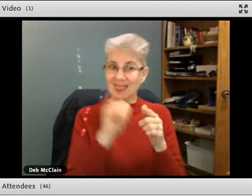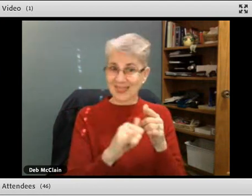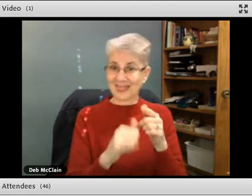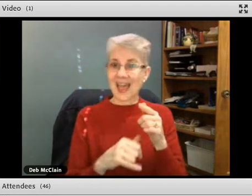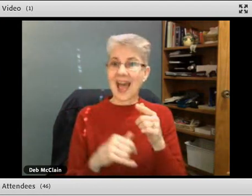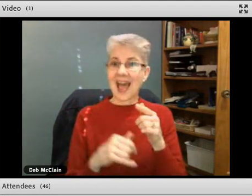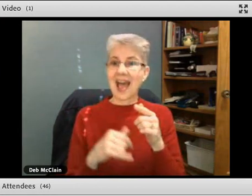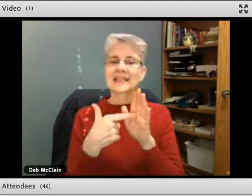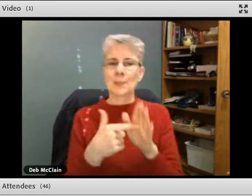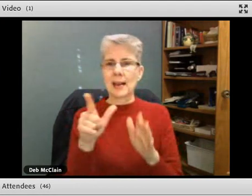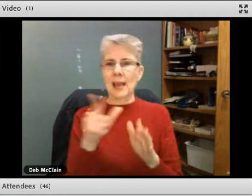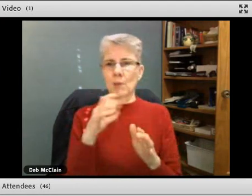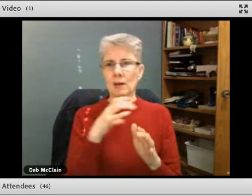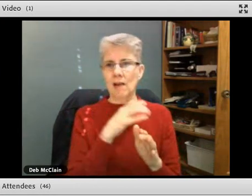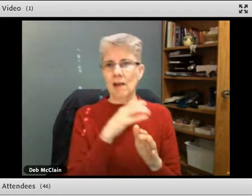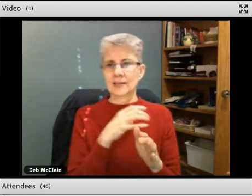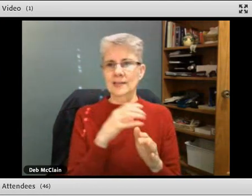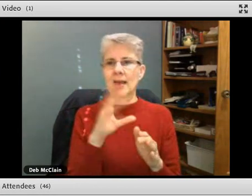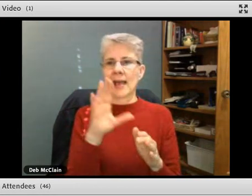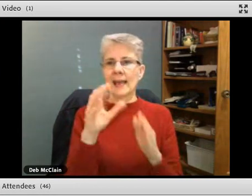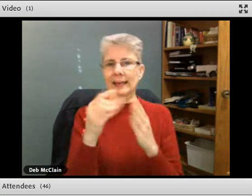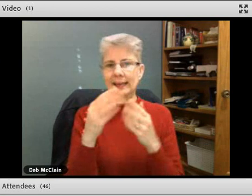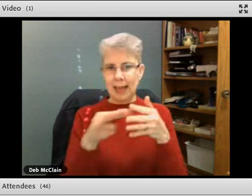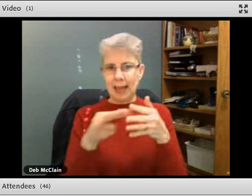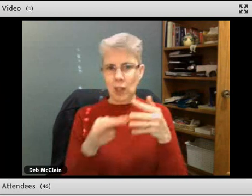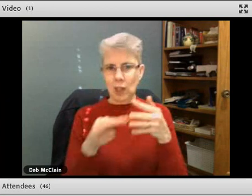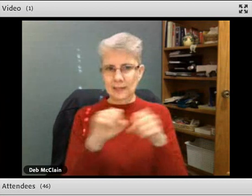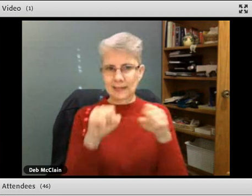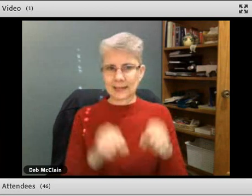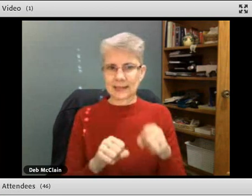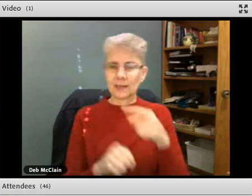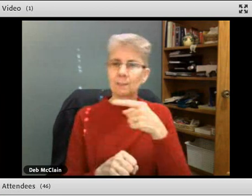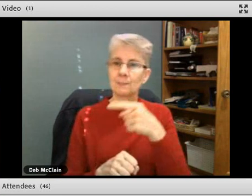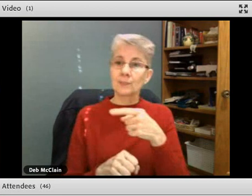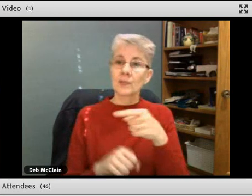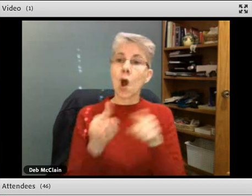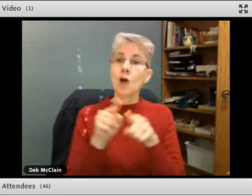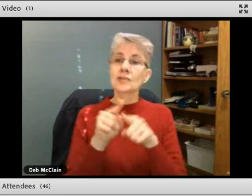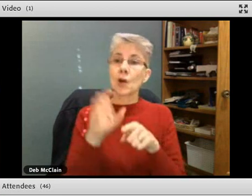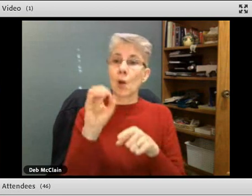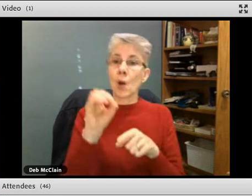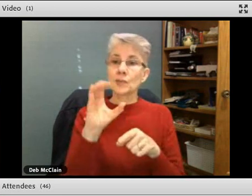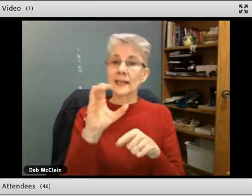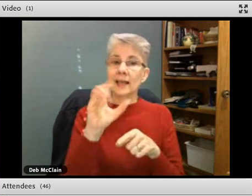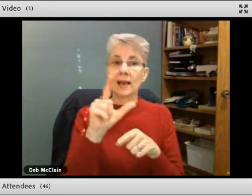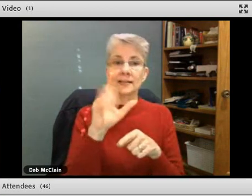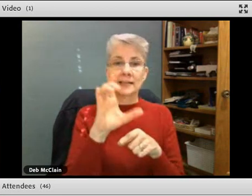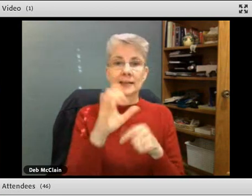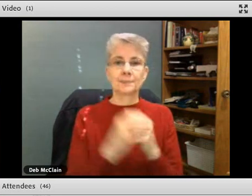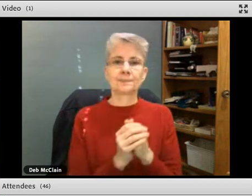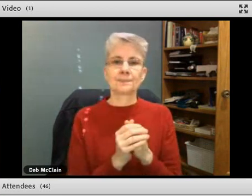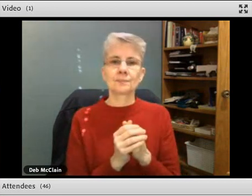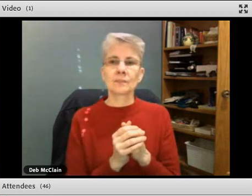and in OCLC. Here's my list of references. I highly recommend all of these.